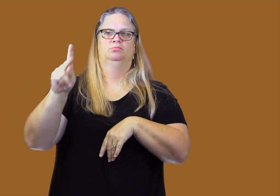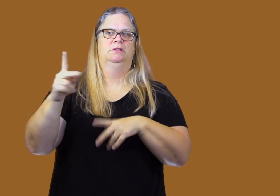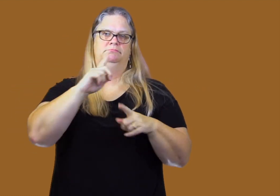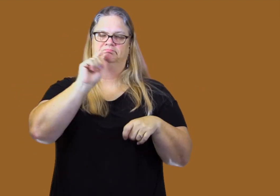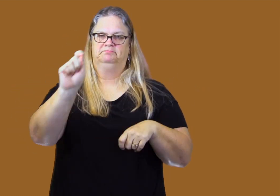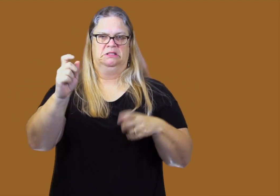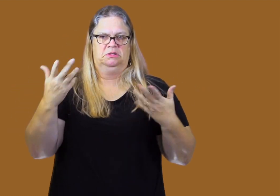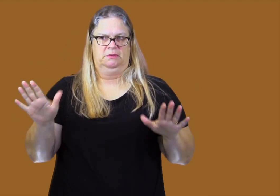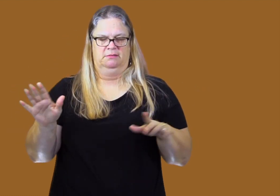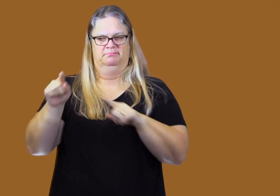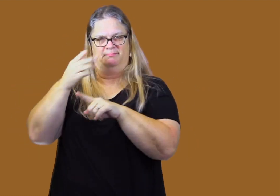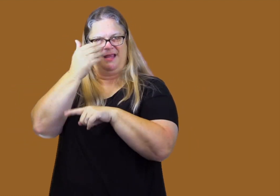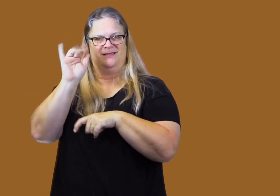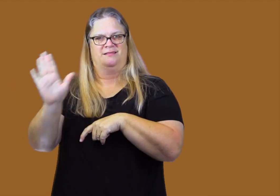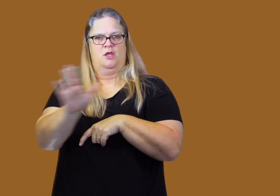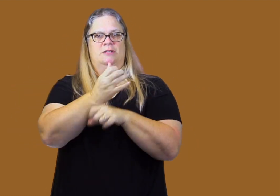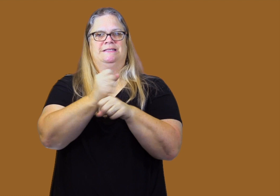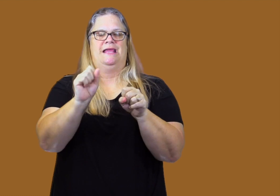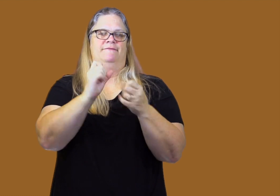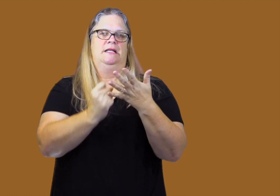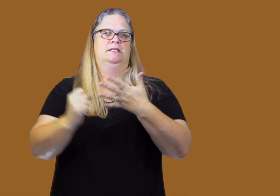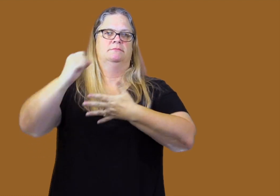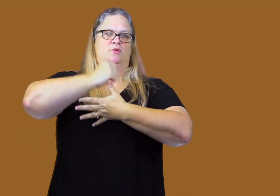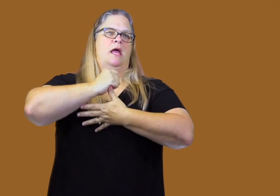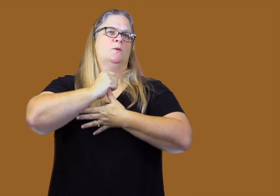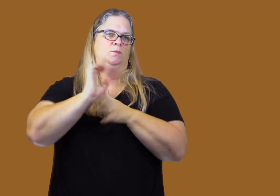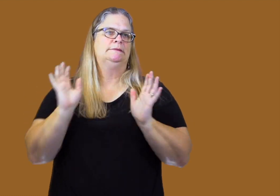at high risk regardless because their safety is paramount.